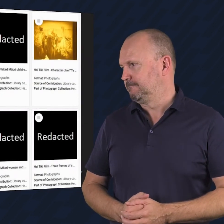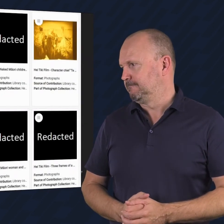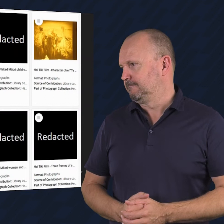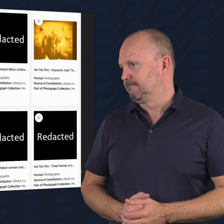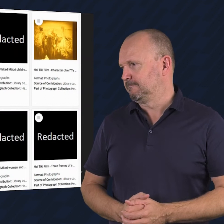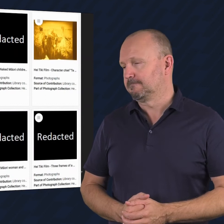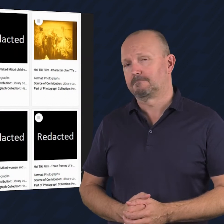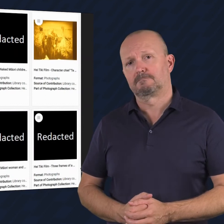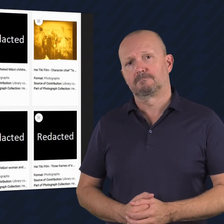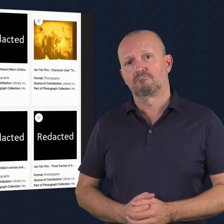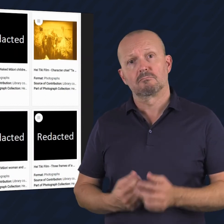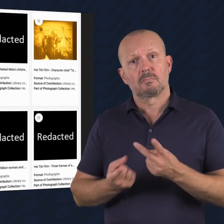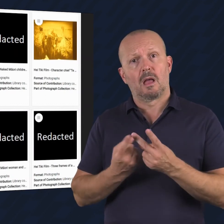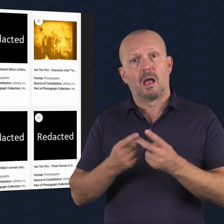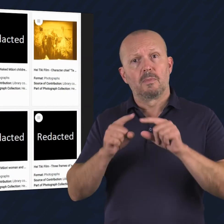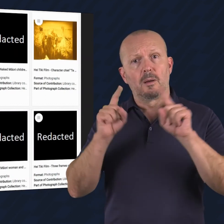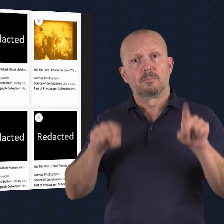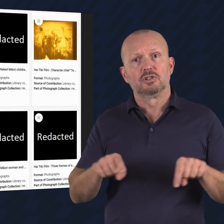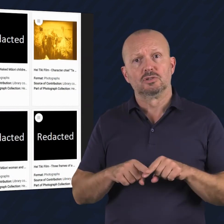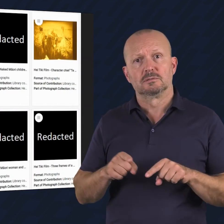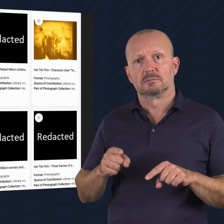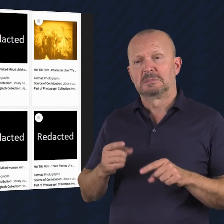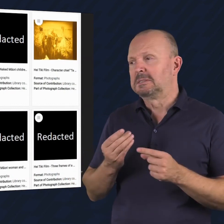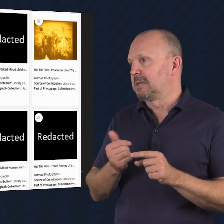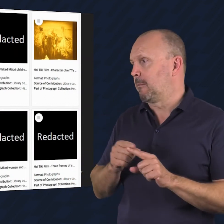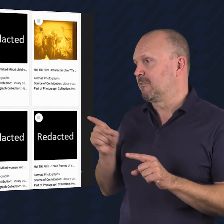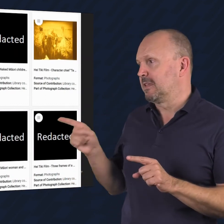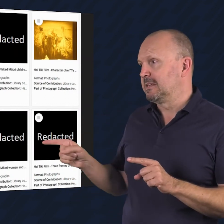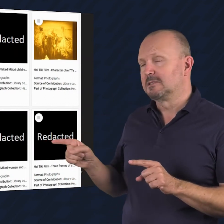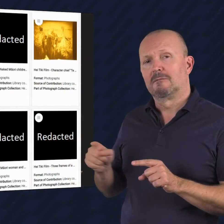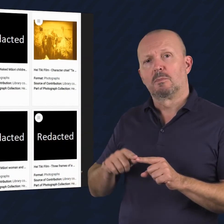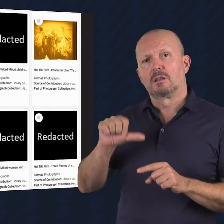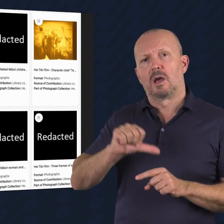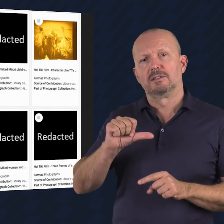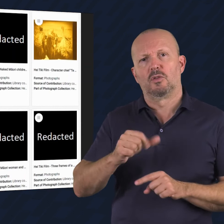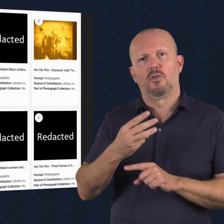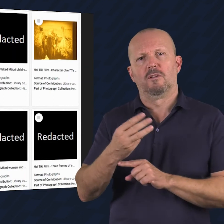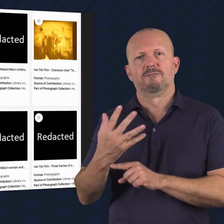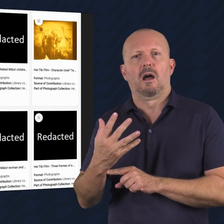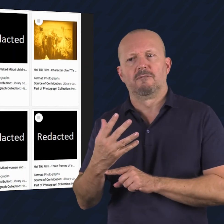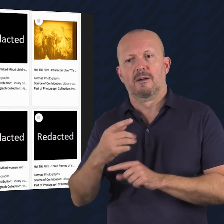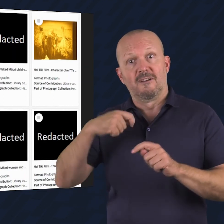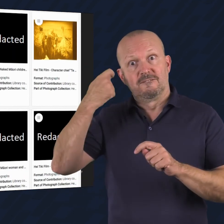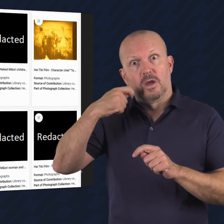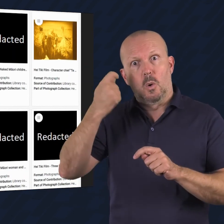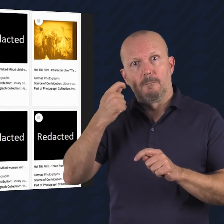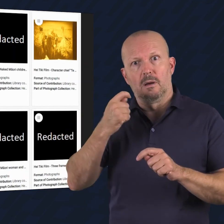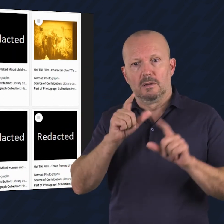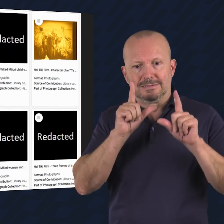Other images, such as some of the stills from the 1935 film 'Hei Tiki', although in the public domain,